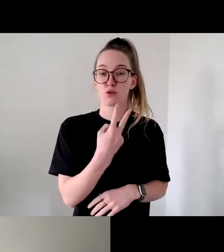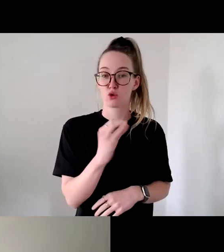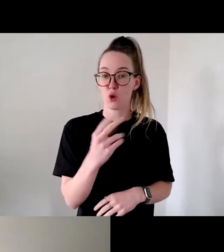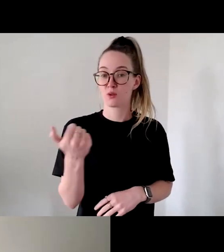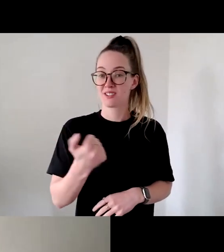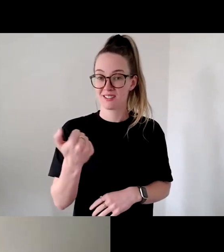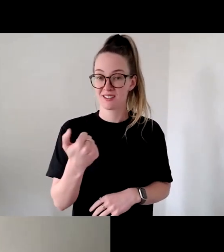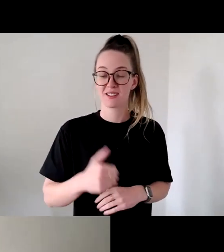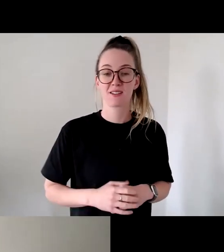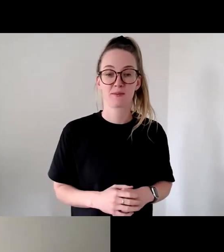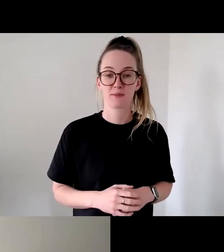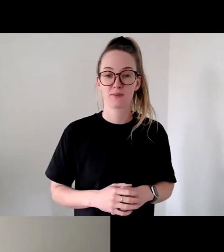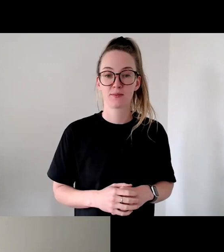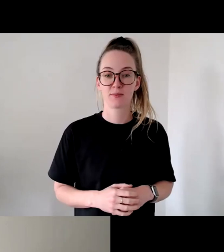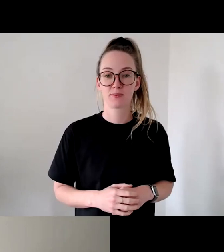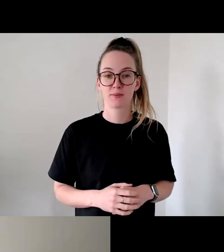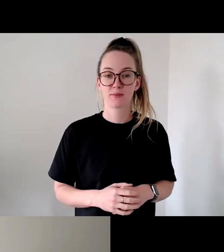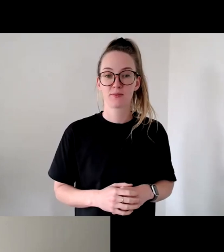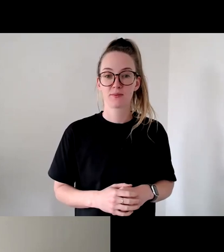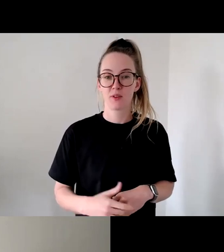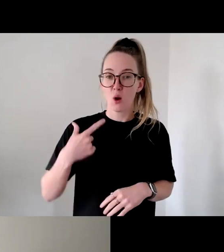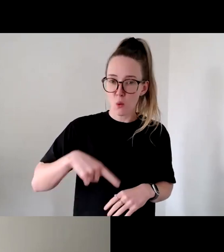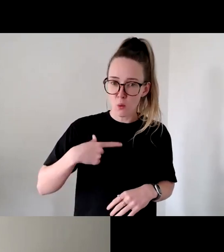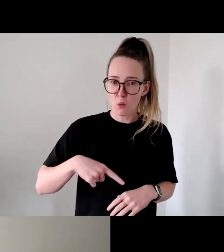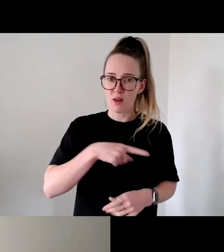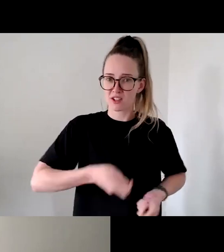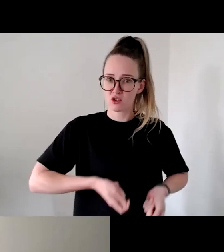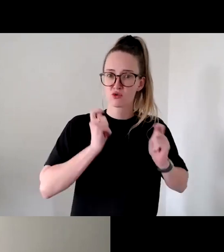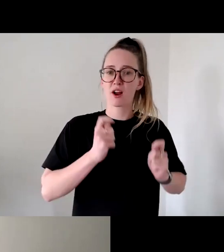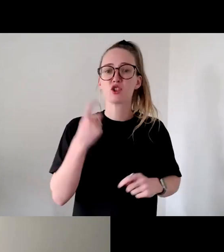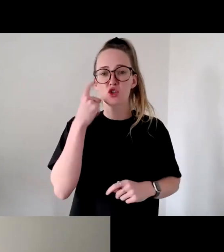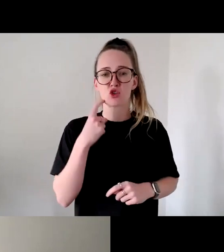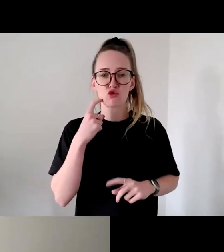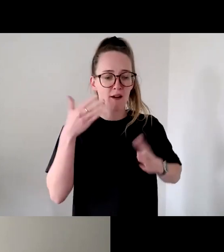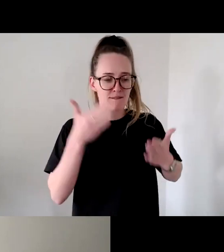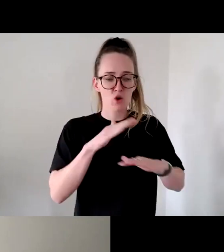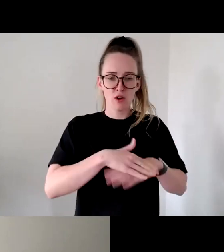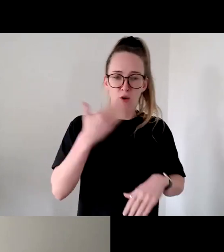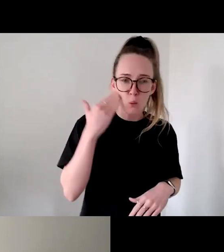to address the lack of opportunities for women and gender diverse practitioners, but also to address